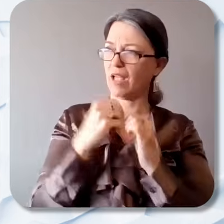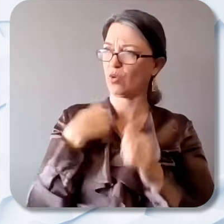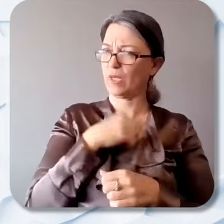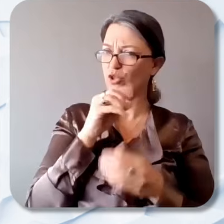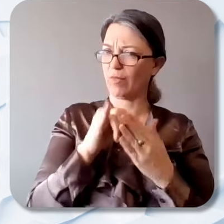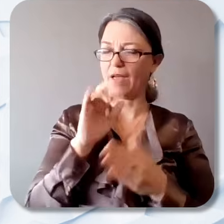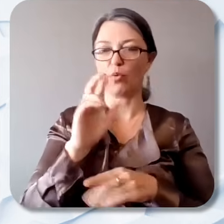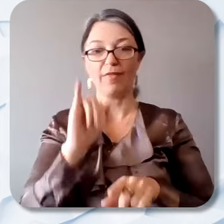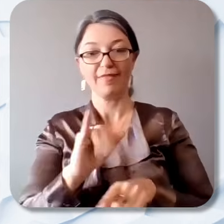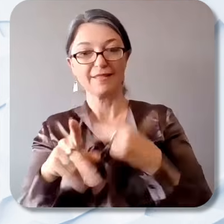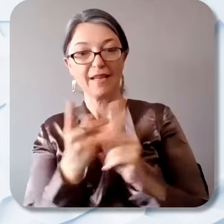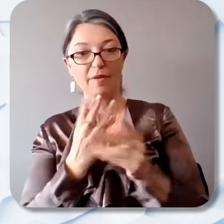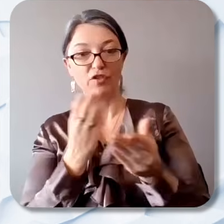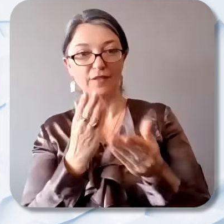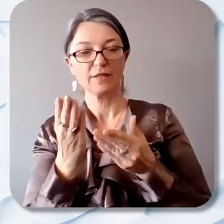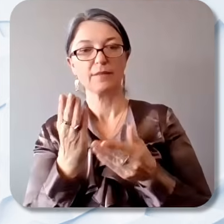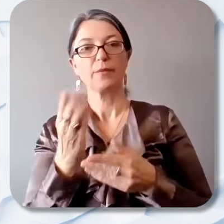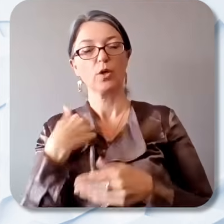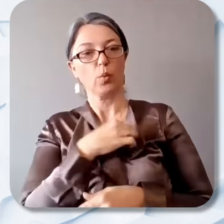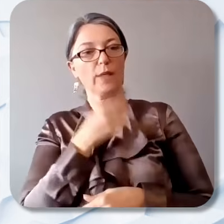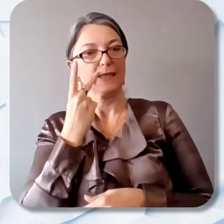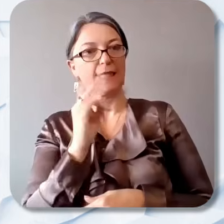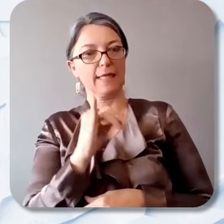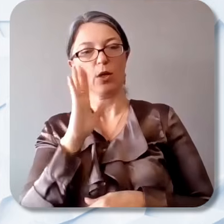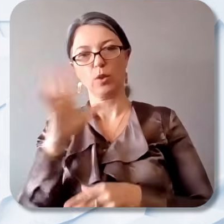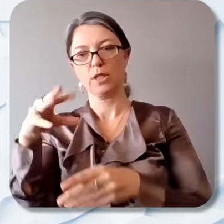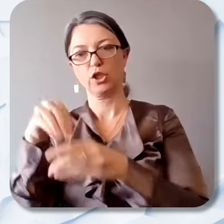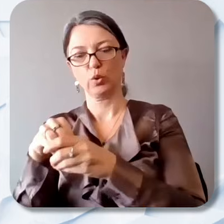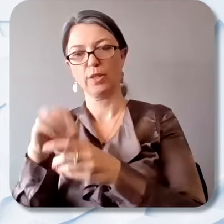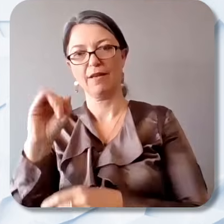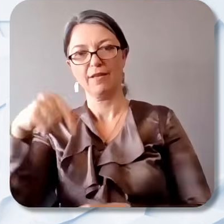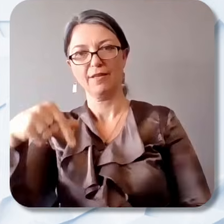I've received this type of service. How we do that? I we see it, and it's going to be included in our FAQs over time.